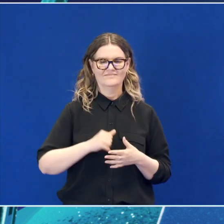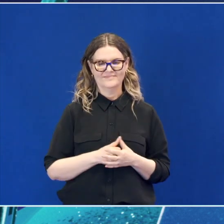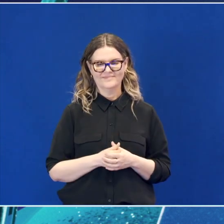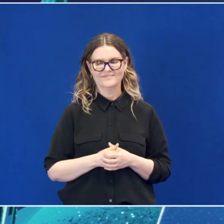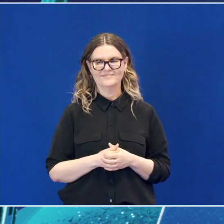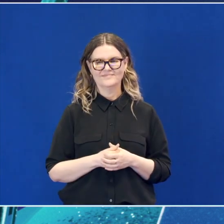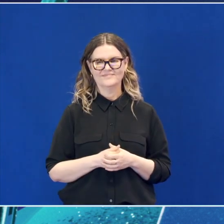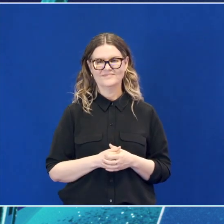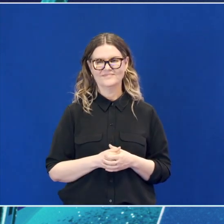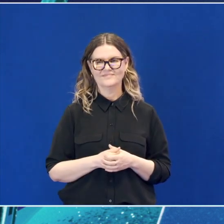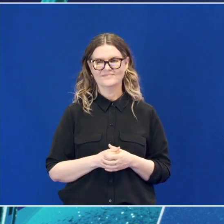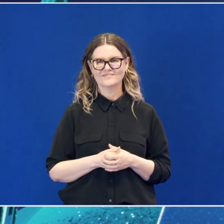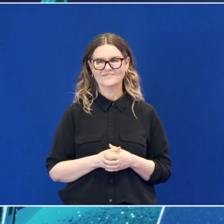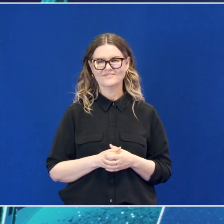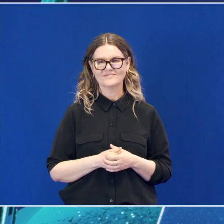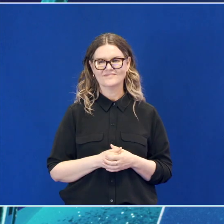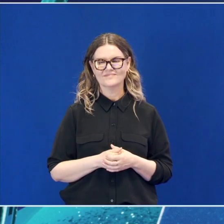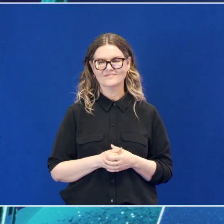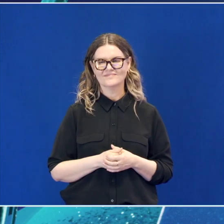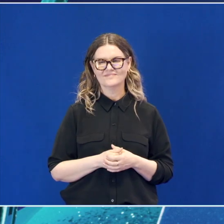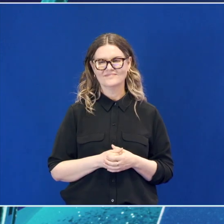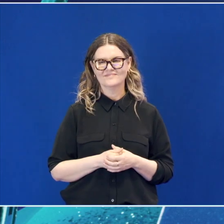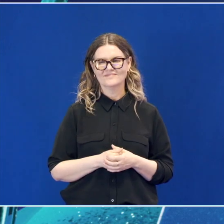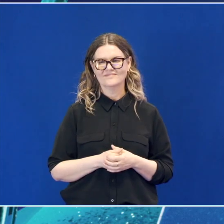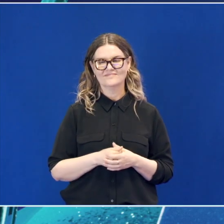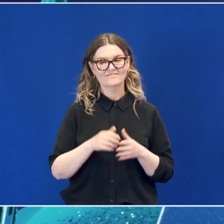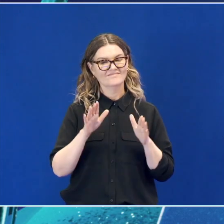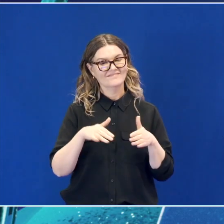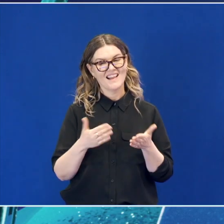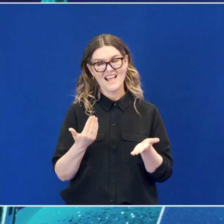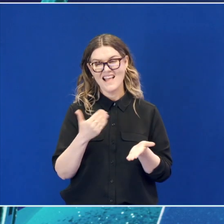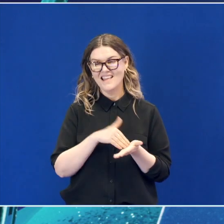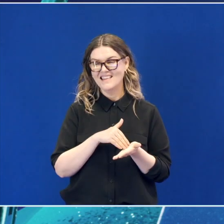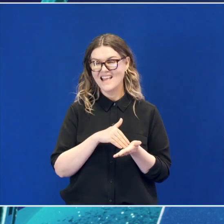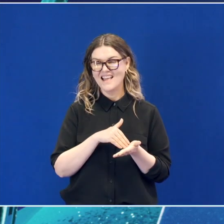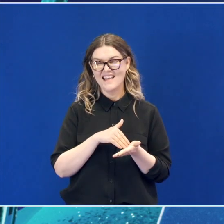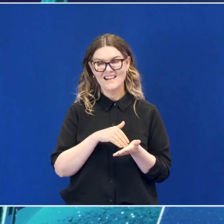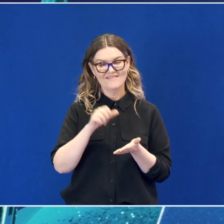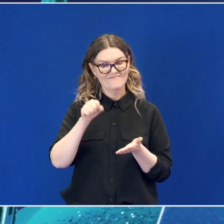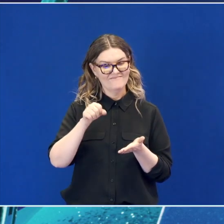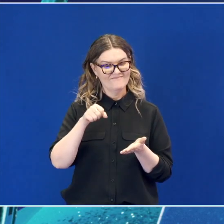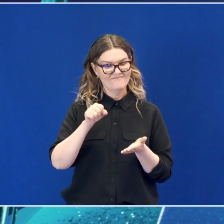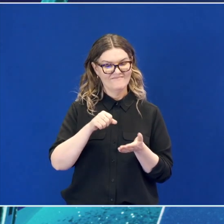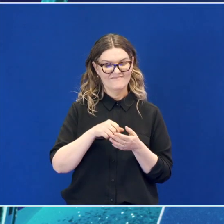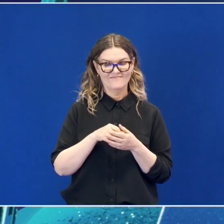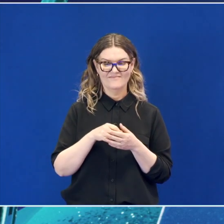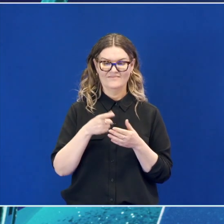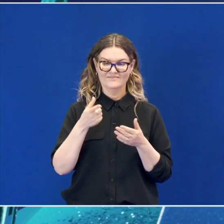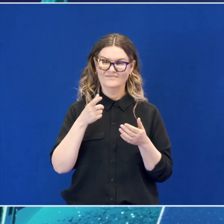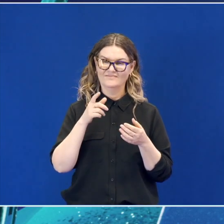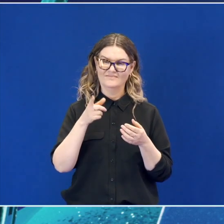and the user research. And it's making the process produce accessible stuff by default. Awesome.